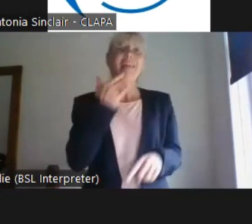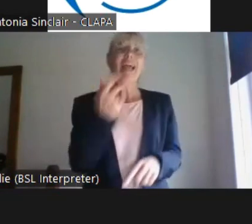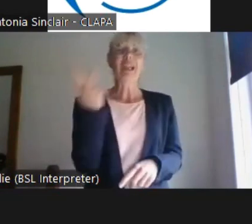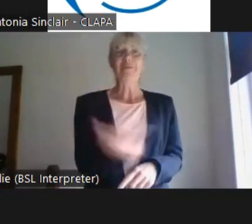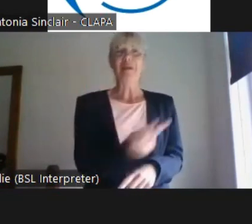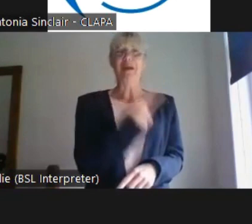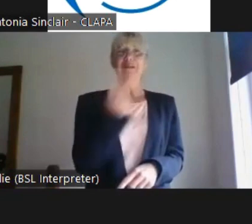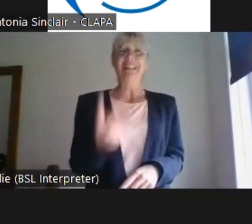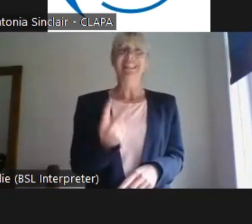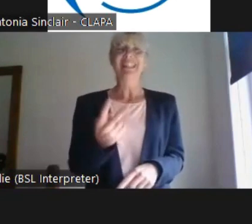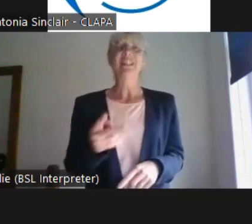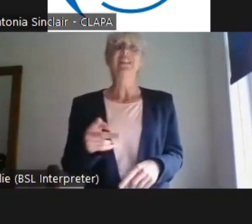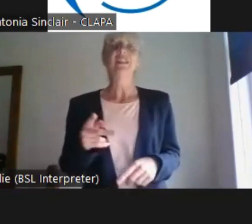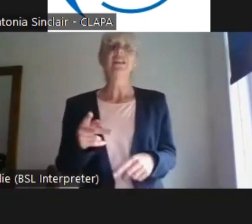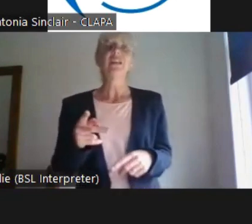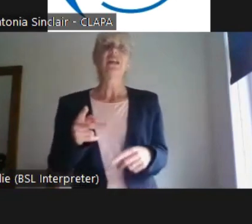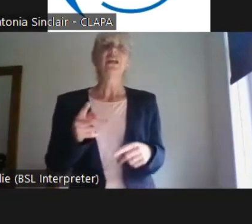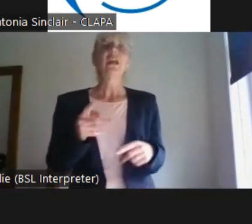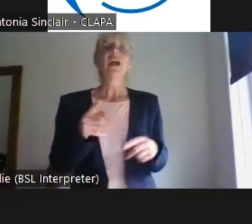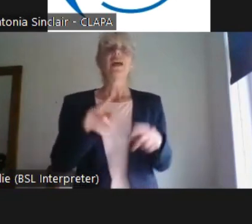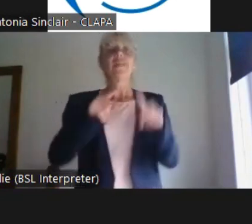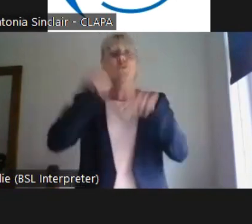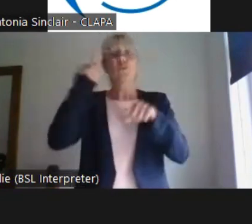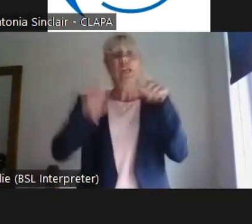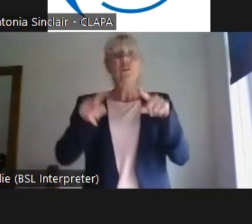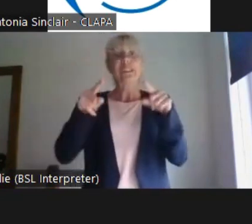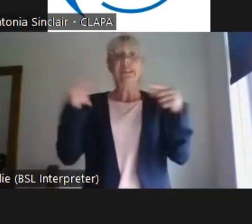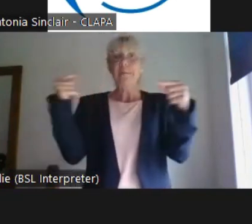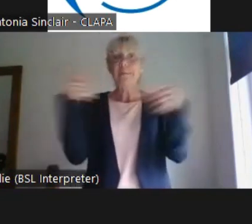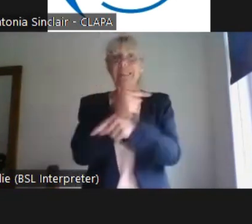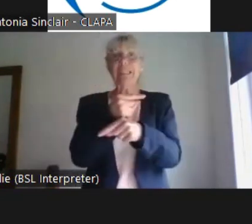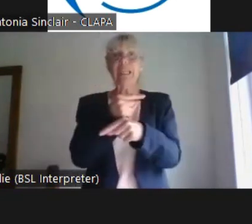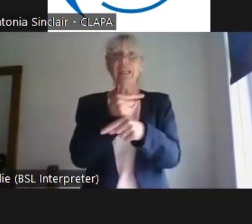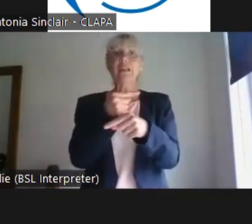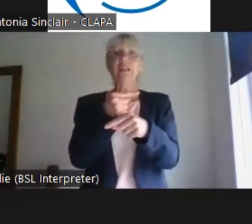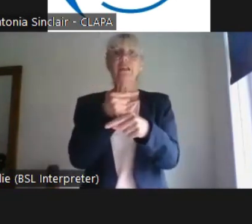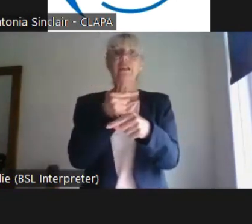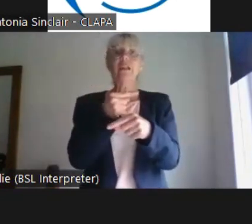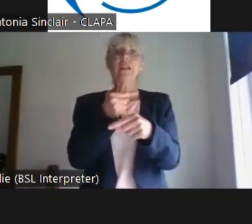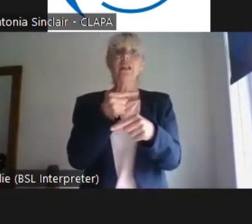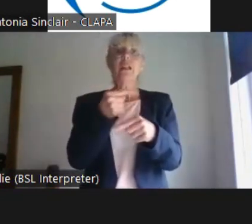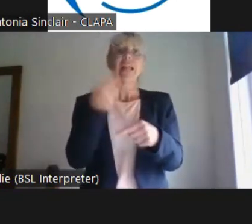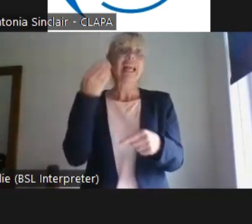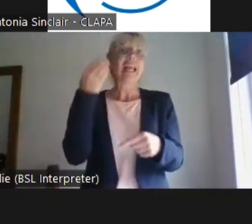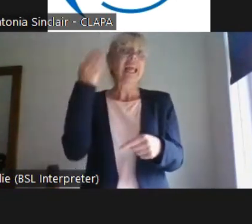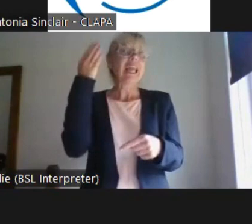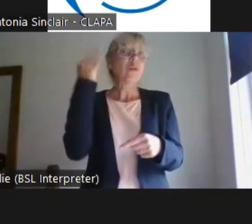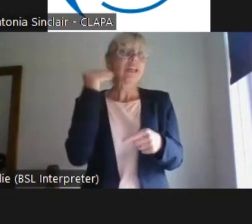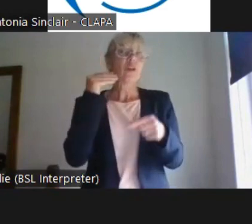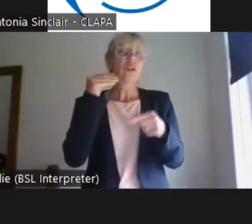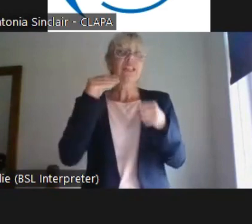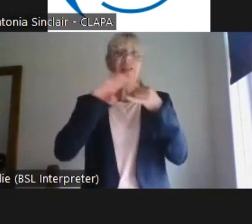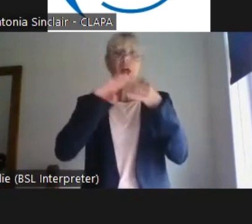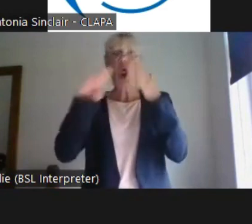um are missing from their audiogram so either they have a hearing loss in the low frequencies but the